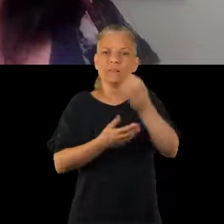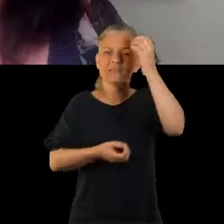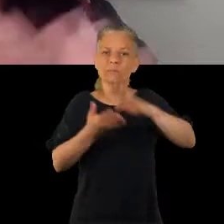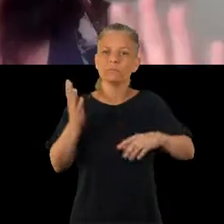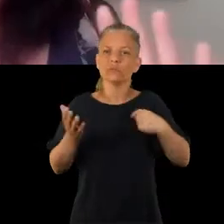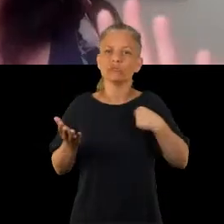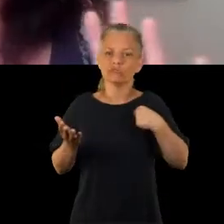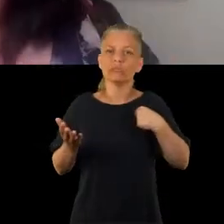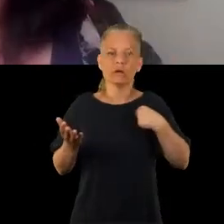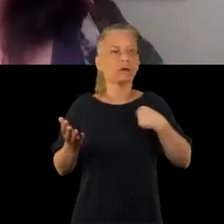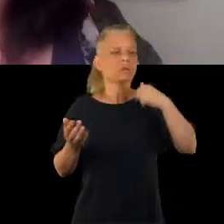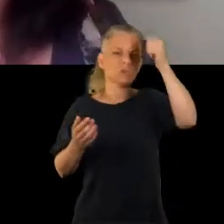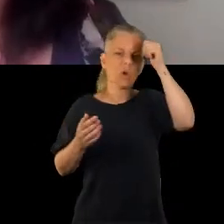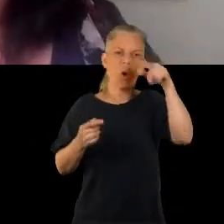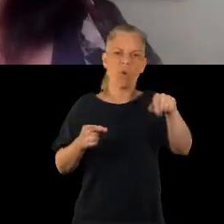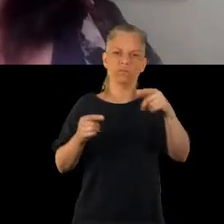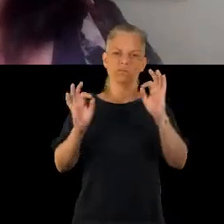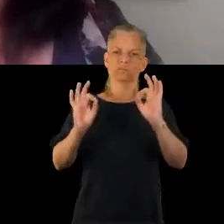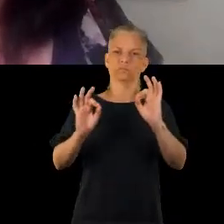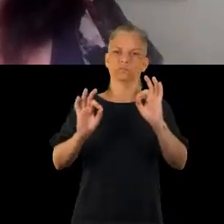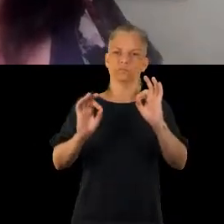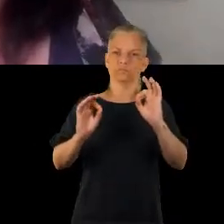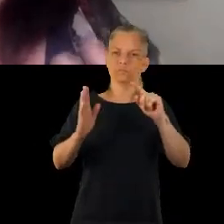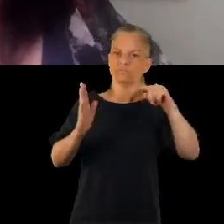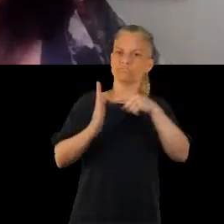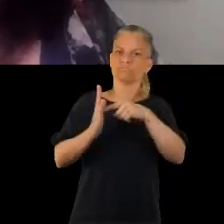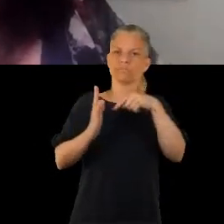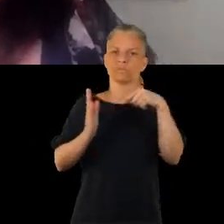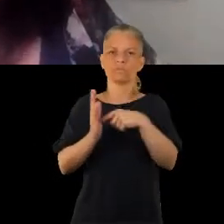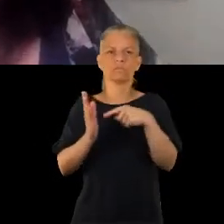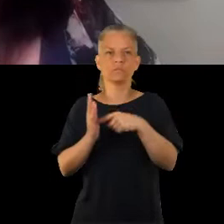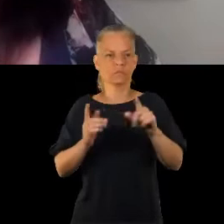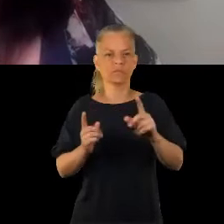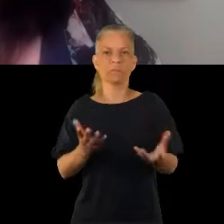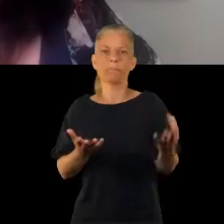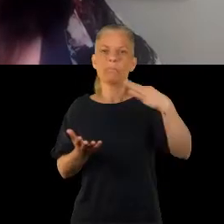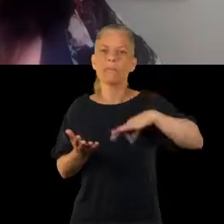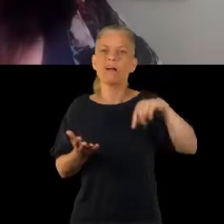that’s like straight away, it’s not peer support. It’s something else - lived experience for, but